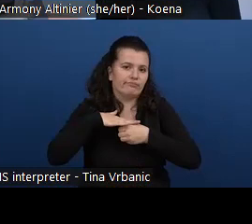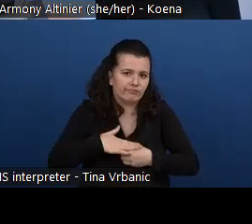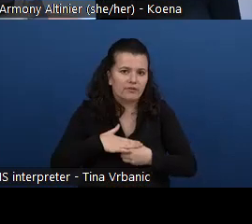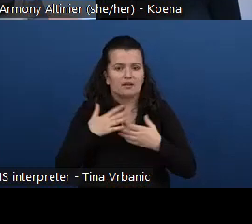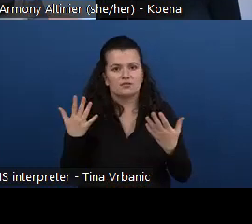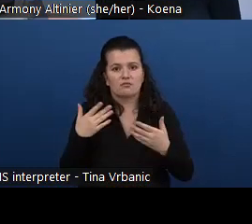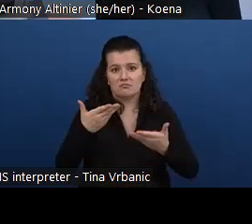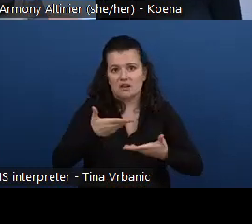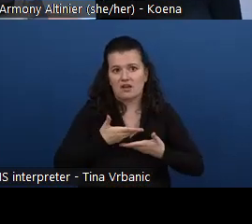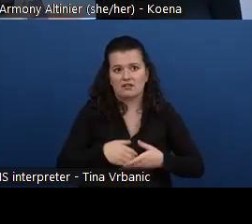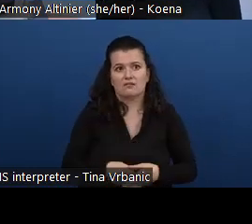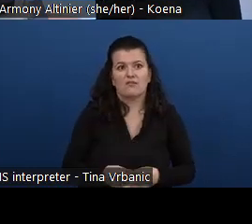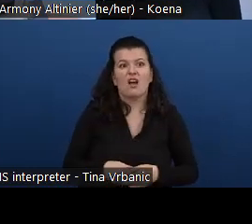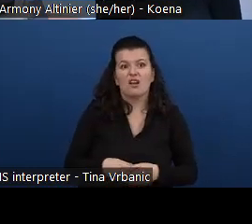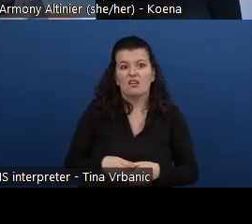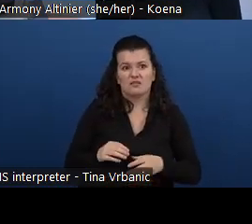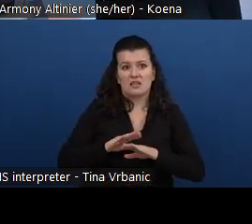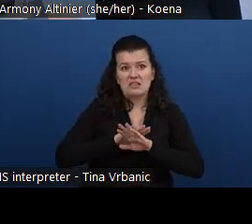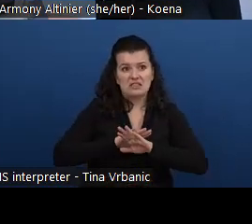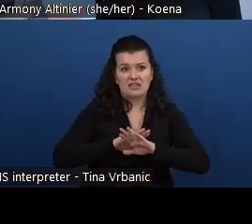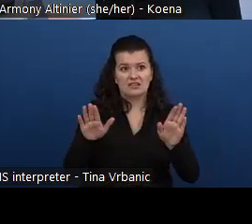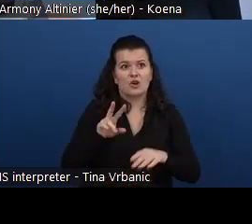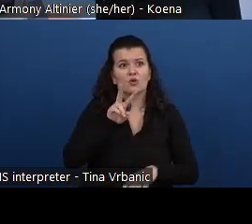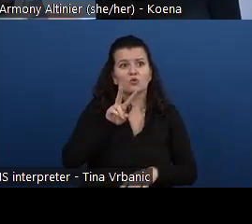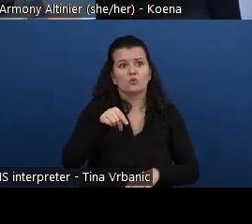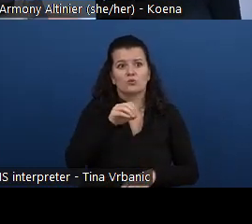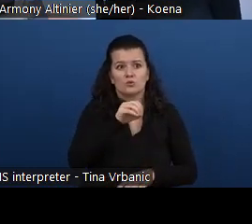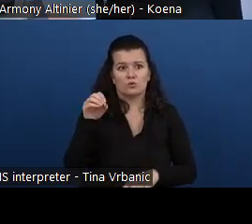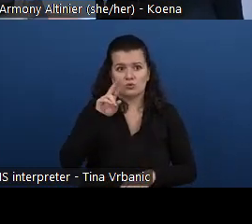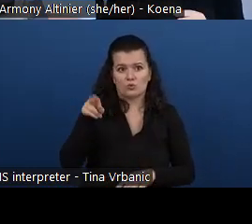legal fees, and he didn't get his job back.